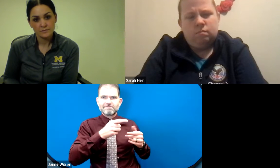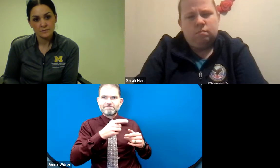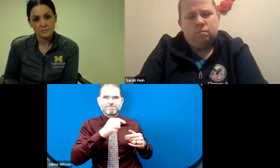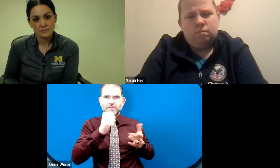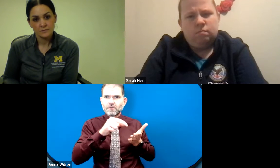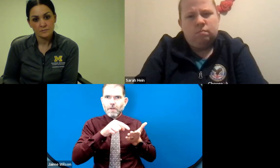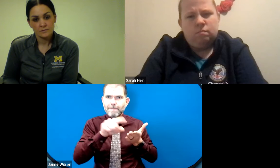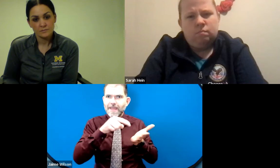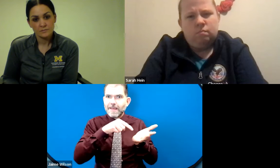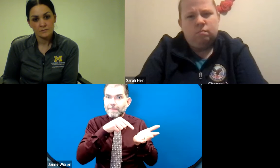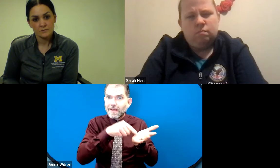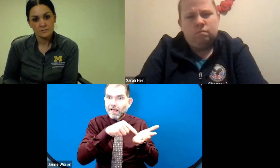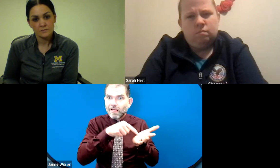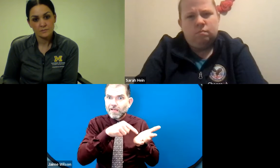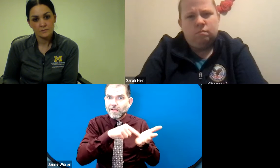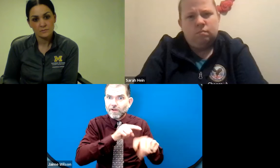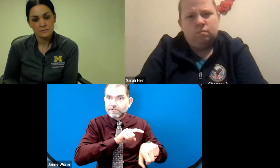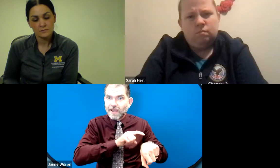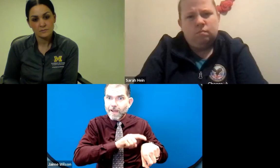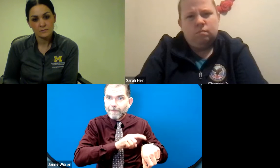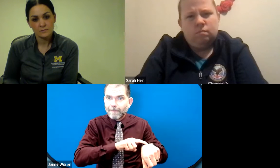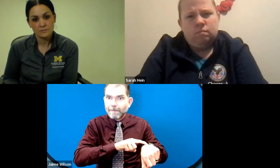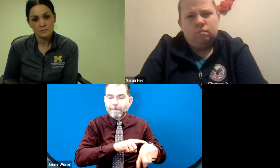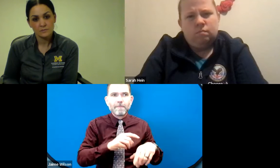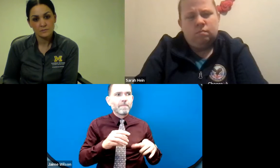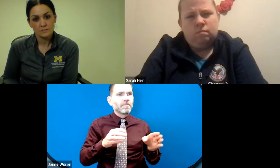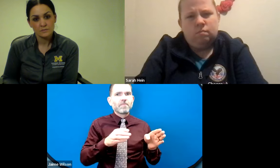ASL Interpreter: They're forgetting things ASL Interpreter: like paying the bills on time.